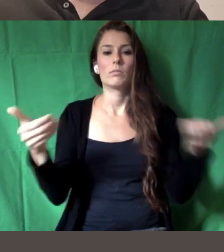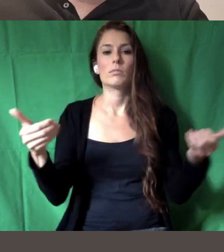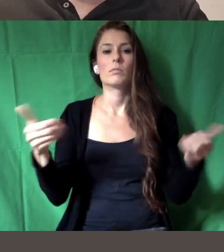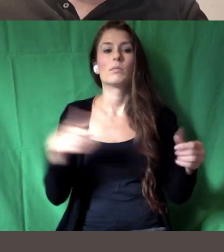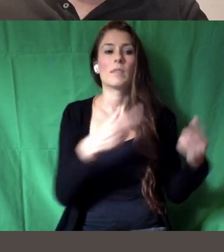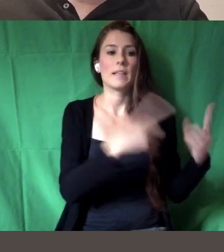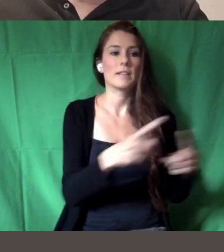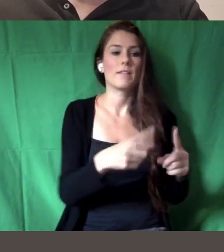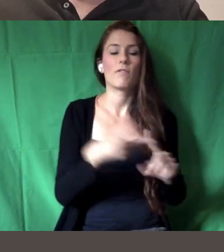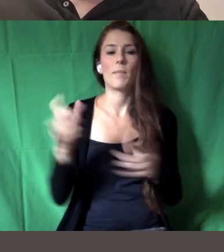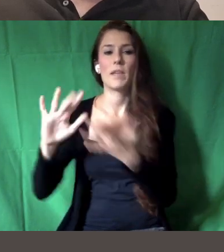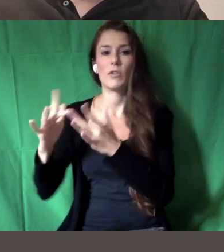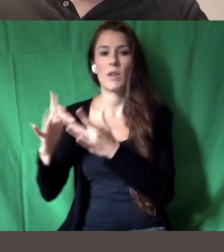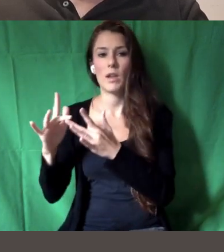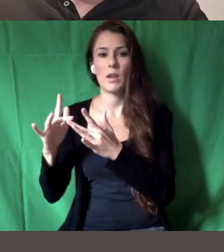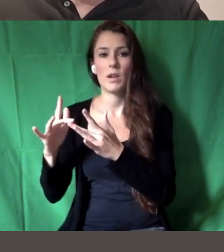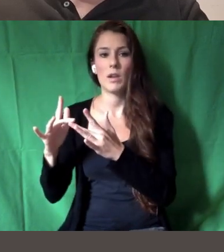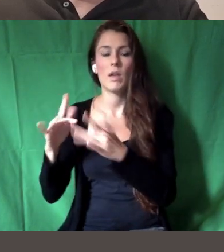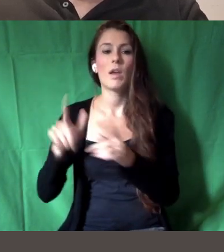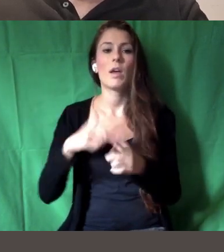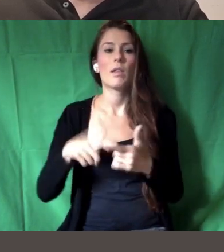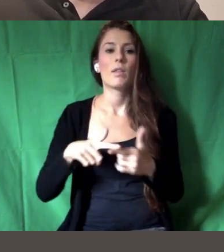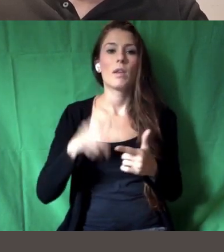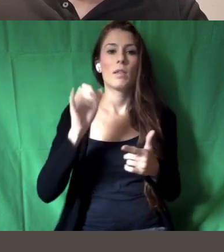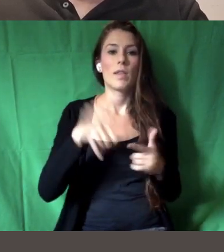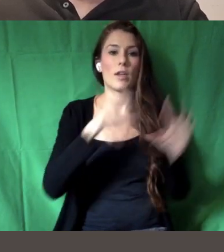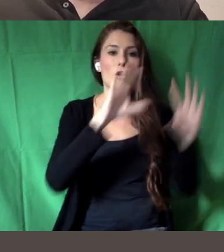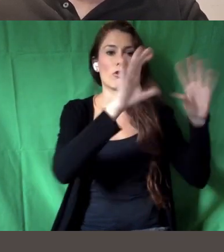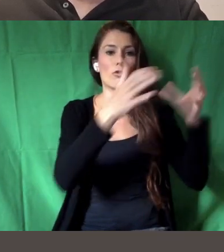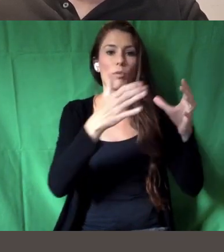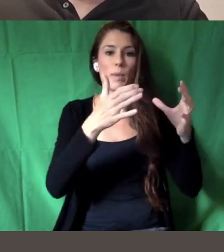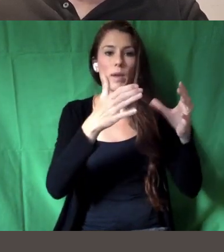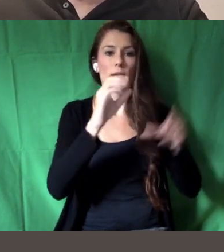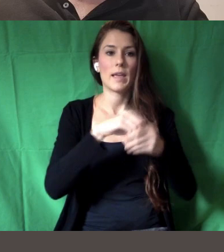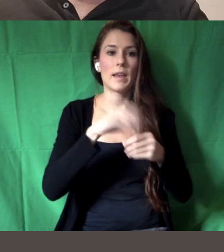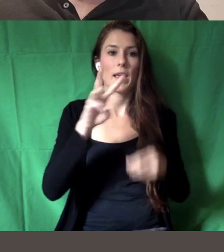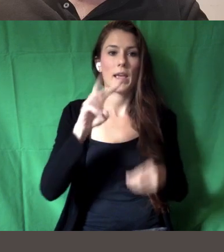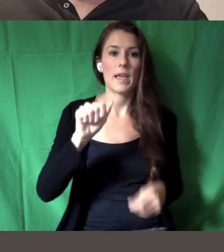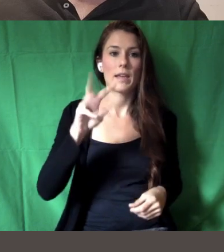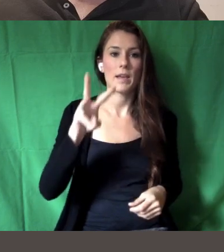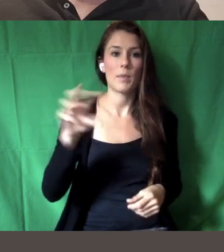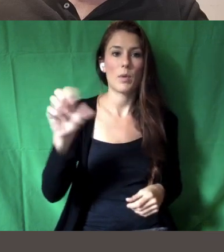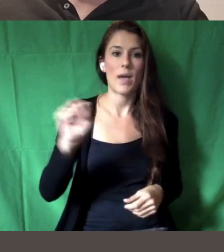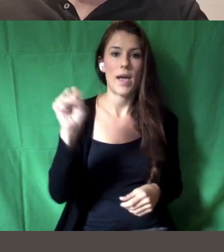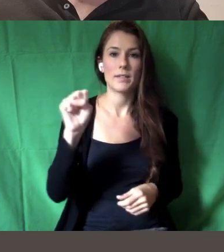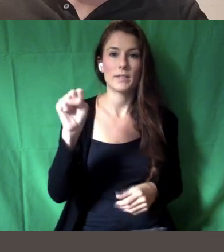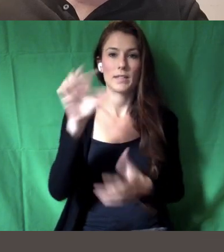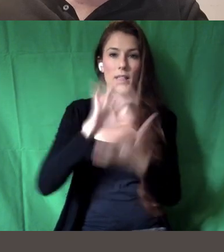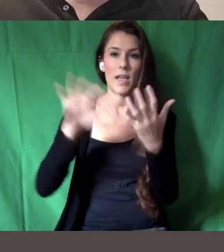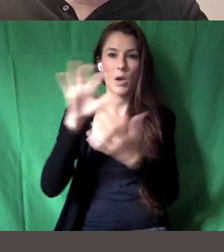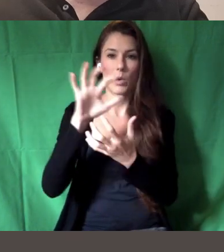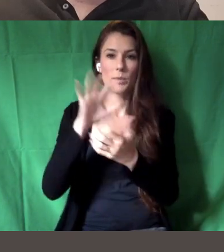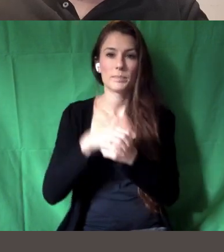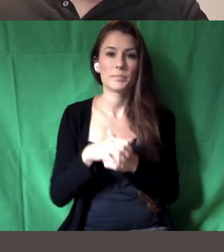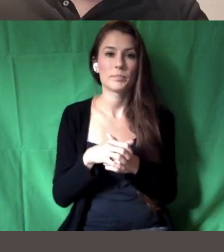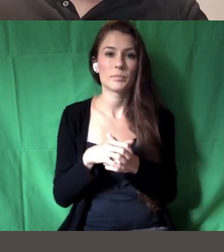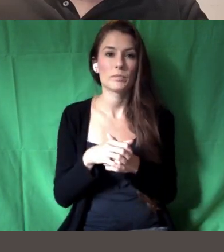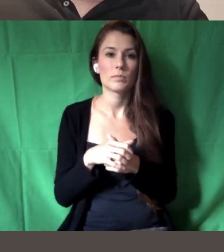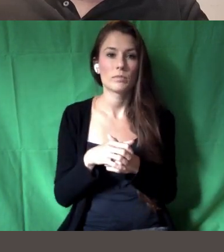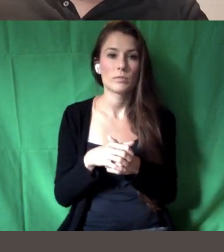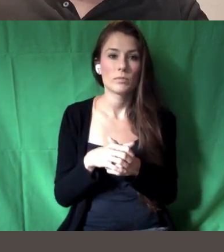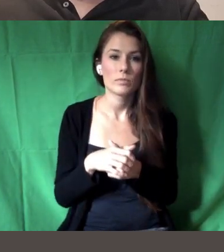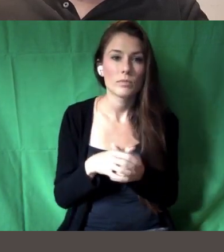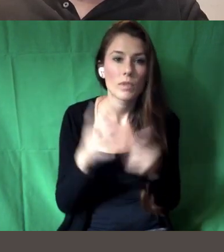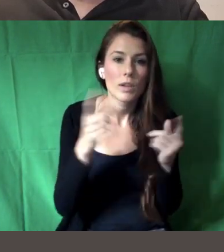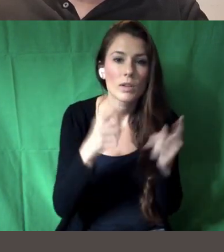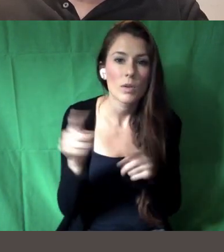common resources are grouped in AWS cloud formation stack. Individual instances also